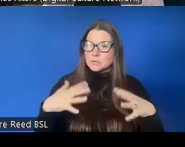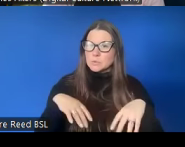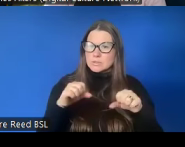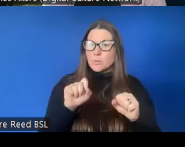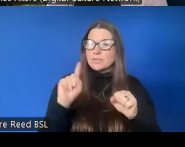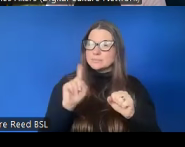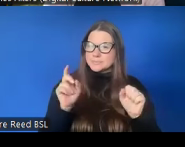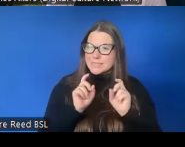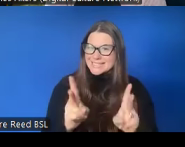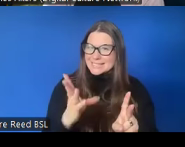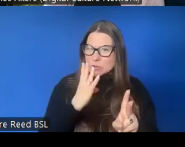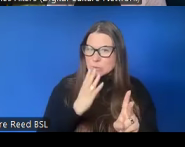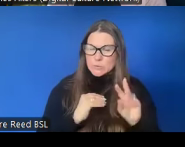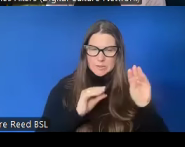where are the gaps in your organization?